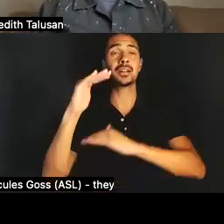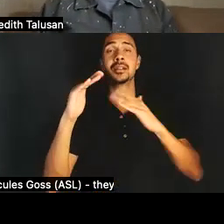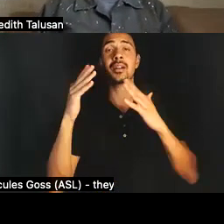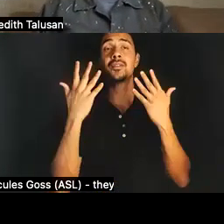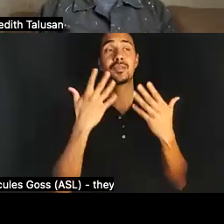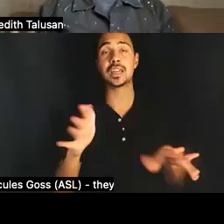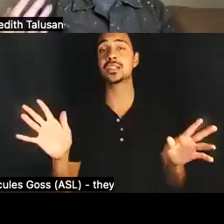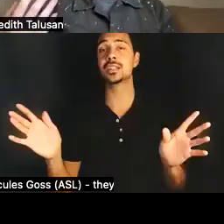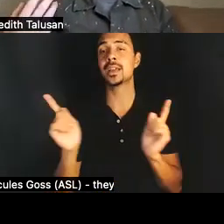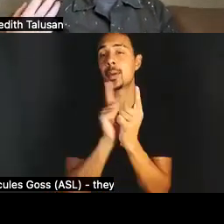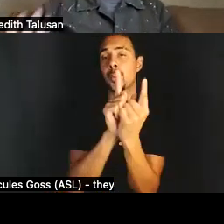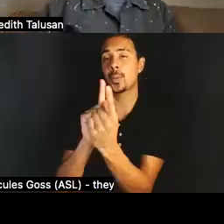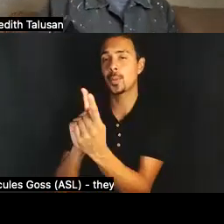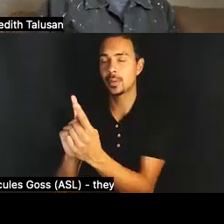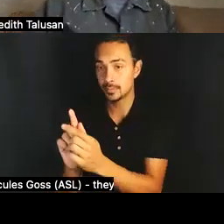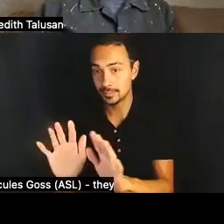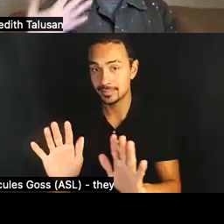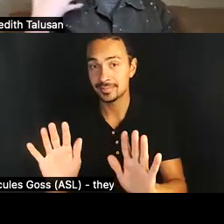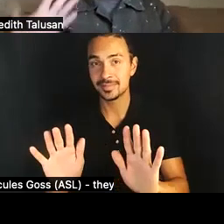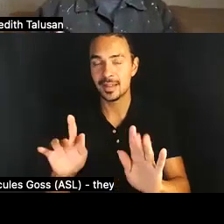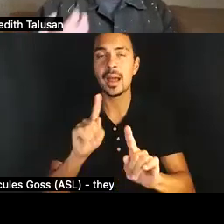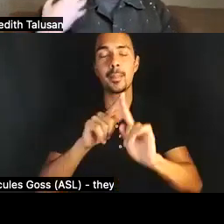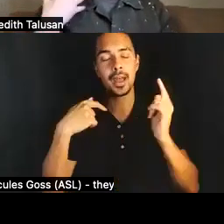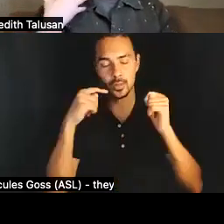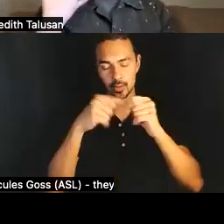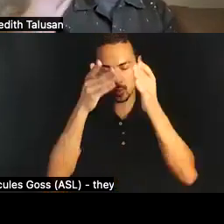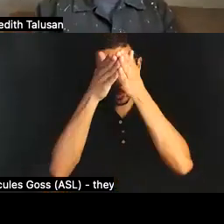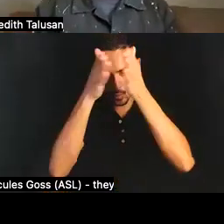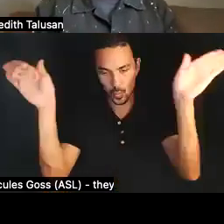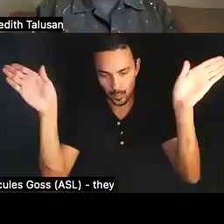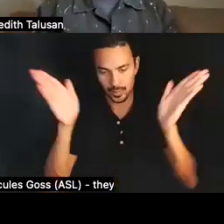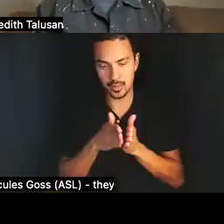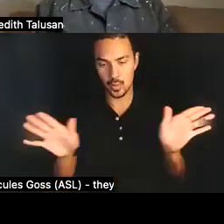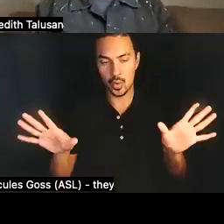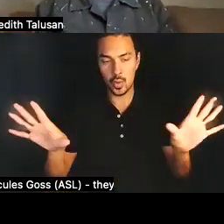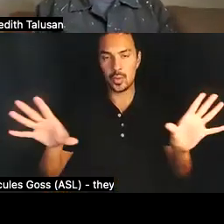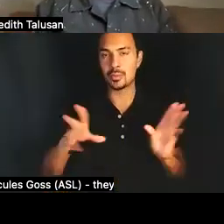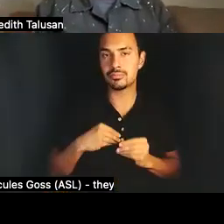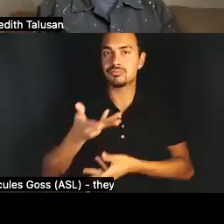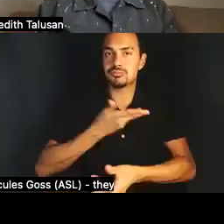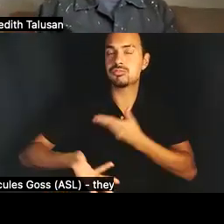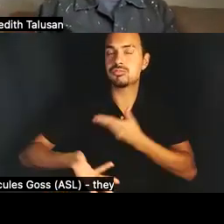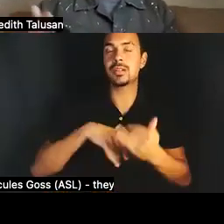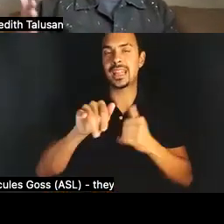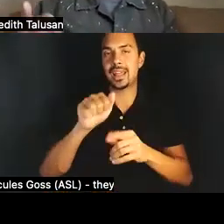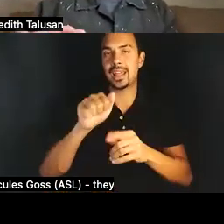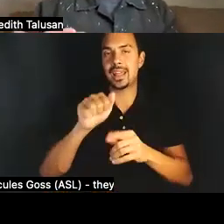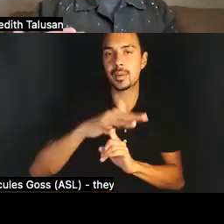to talk, to then talk to people afterward. But I really try to be as receptive and open